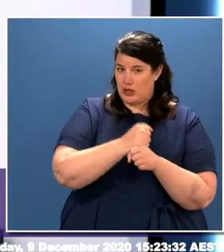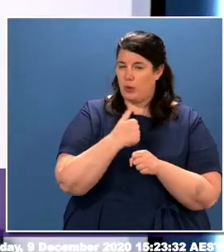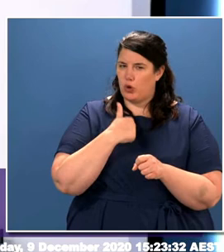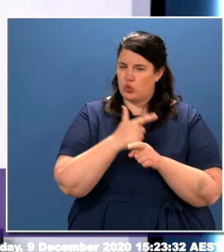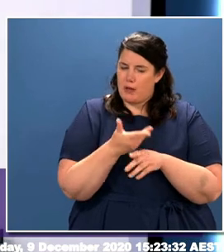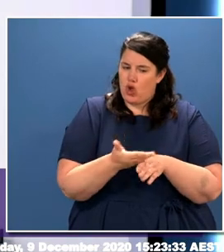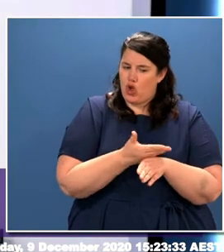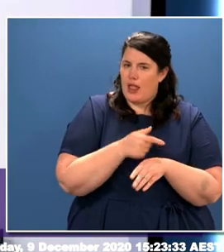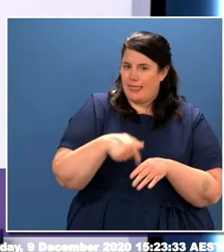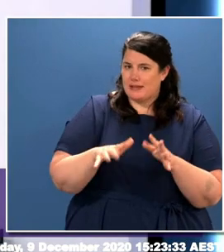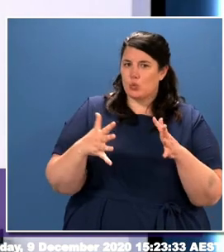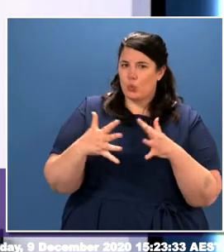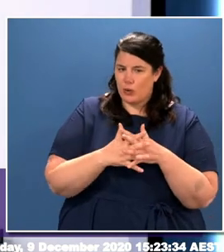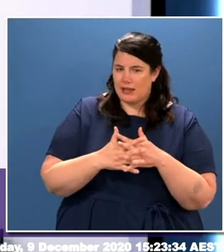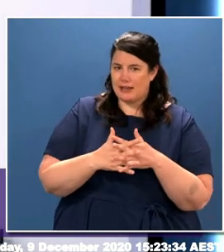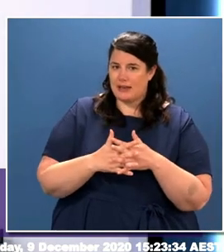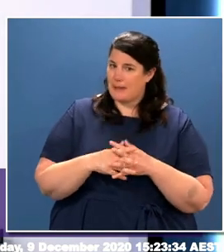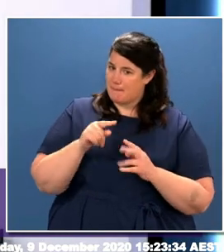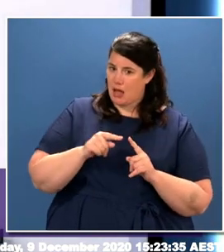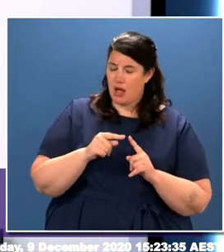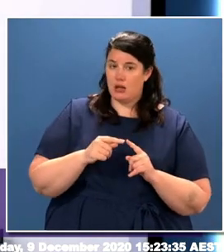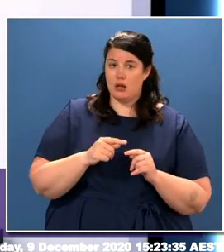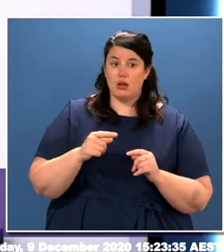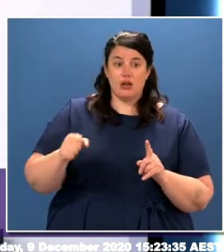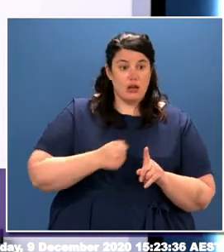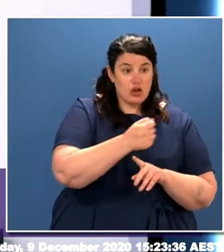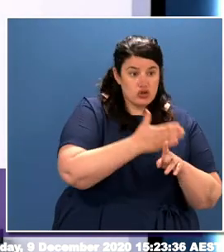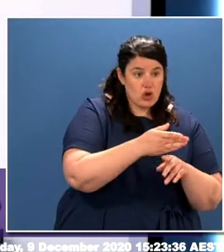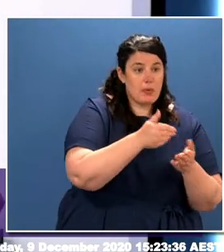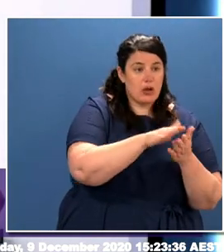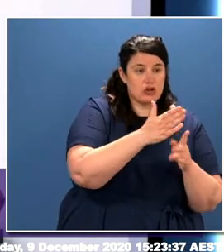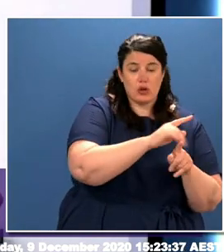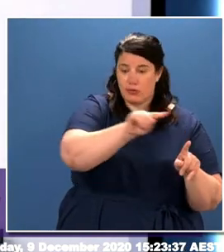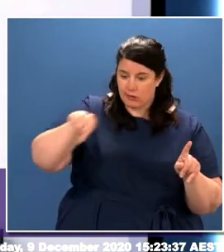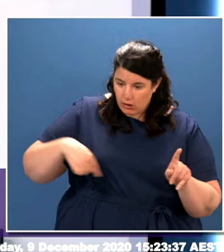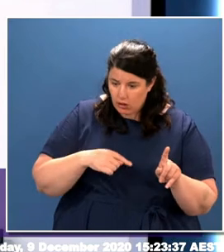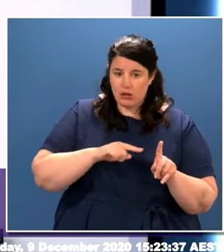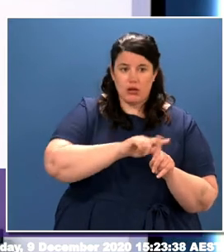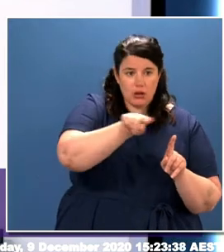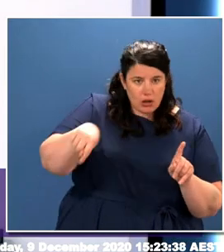but churning seemed to be quite a feature of the DES system, particularly